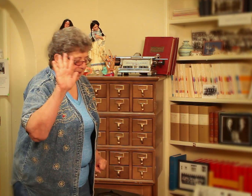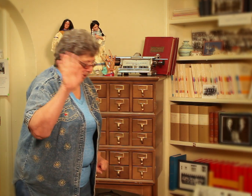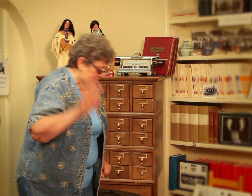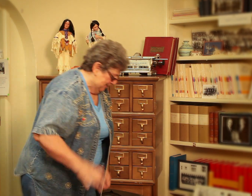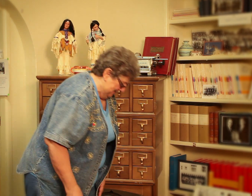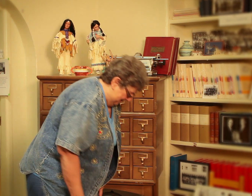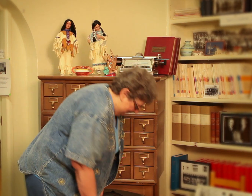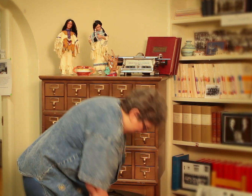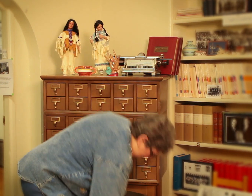Goodbye!